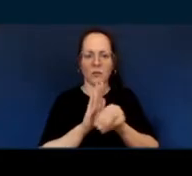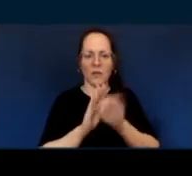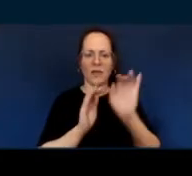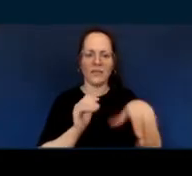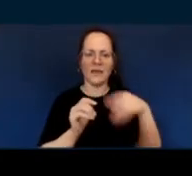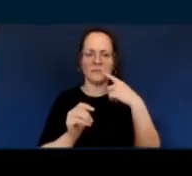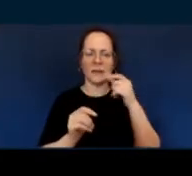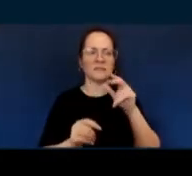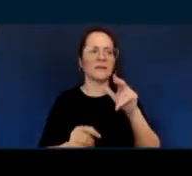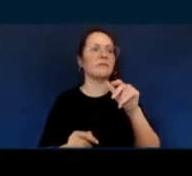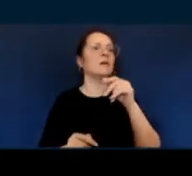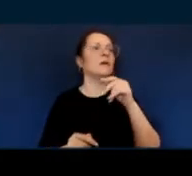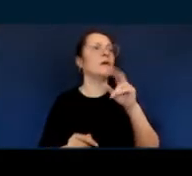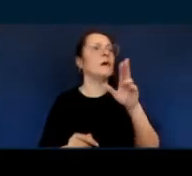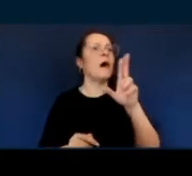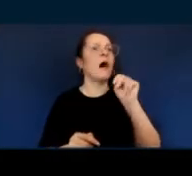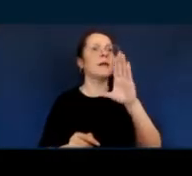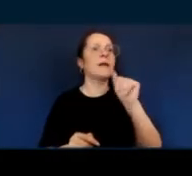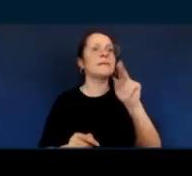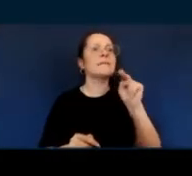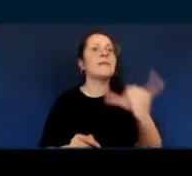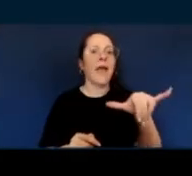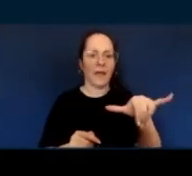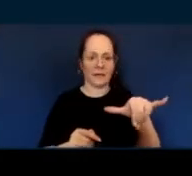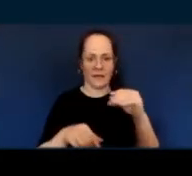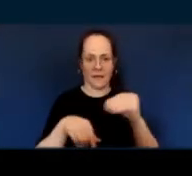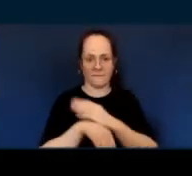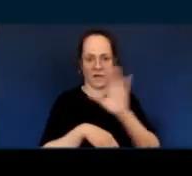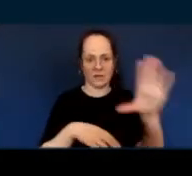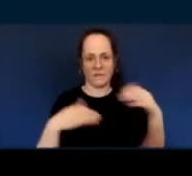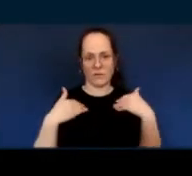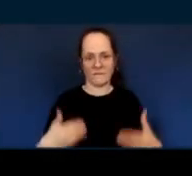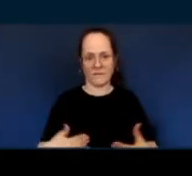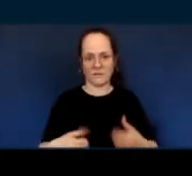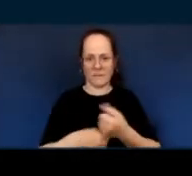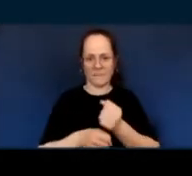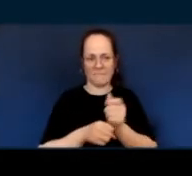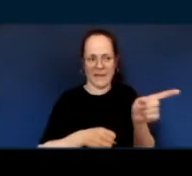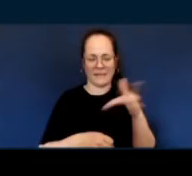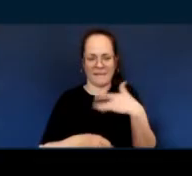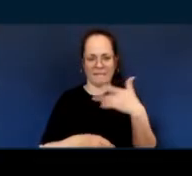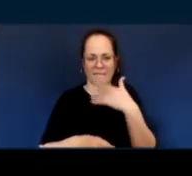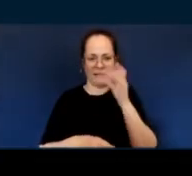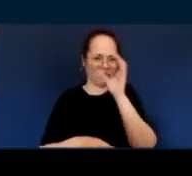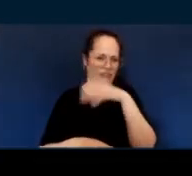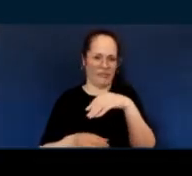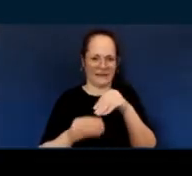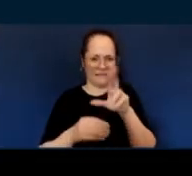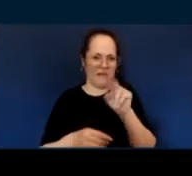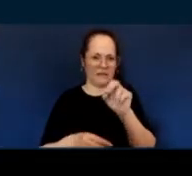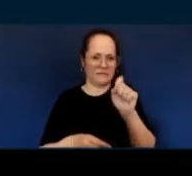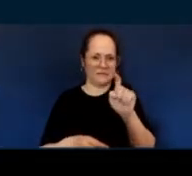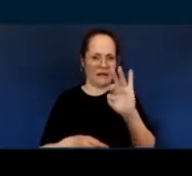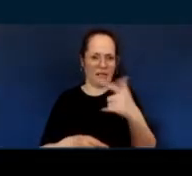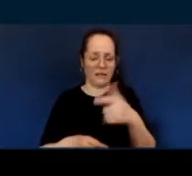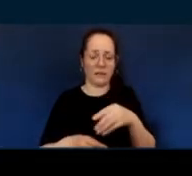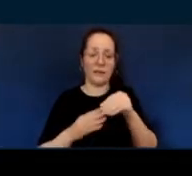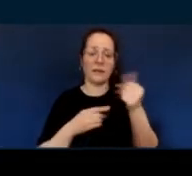UNCANNINESS OF THEIR PHYSICALITY WHICH MAKES THEM FEEL STRAIMPLEGLY FAMILIAR WITH WAYS THAT ARE UNPHOTOIZED, THIS IS